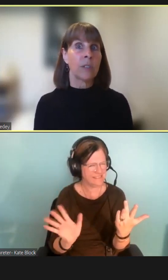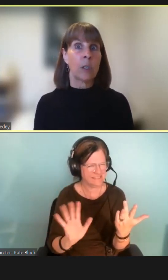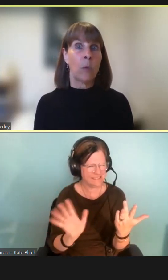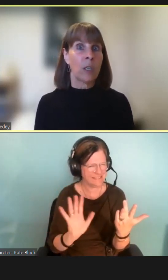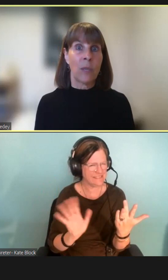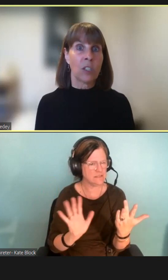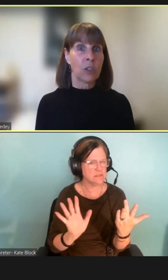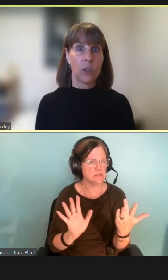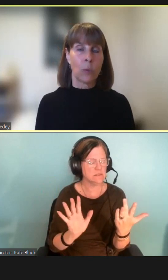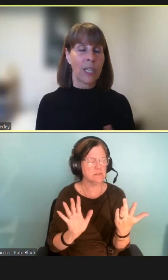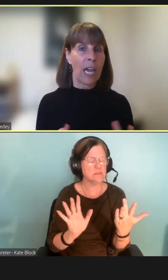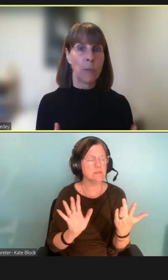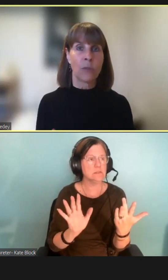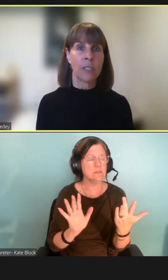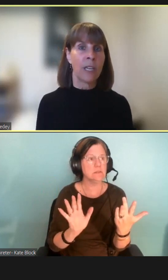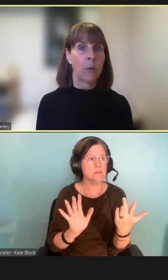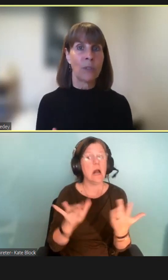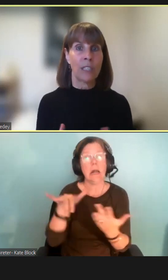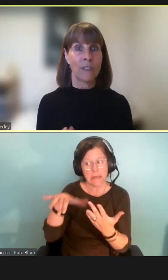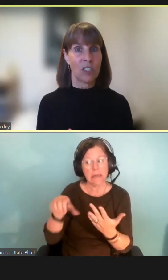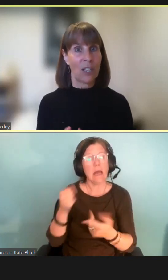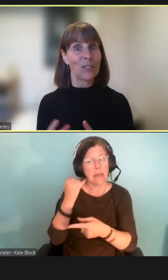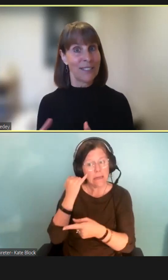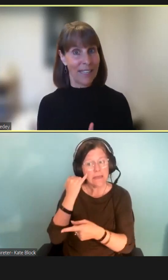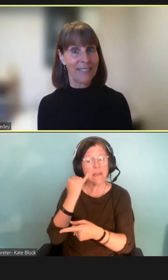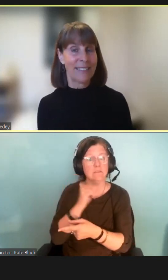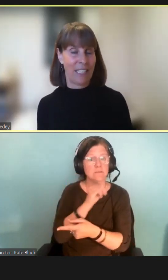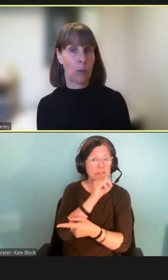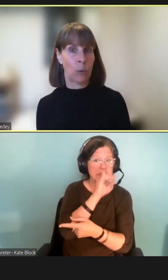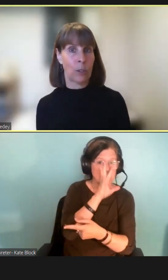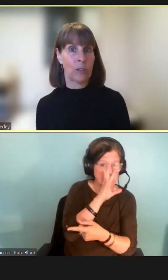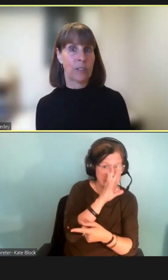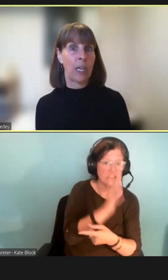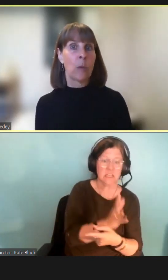want to make sure that we're capturing not only if the child says 10 words but